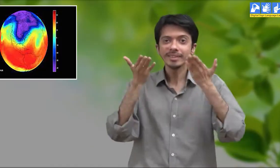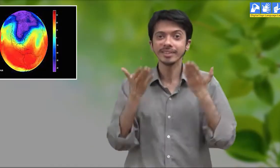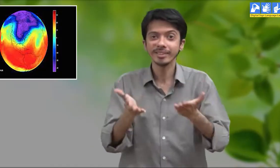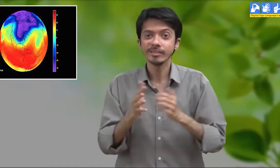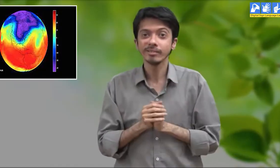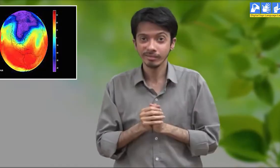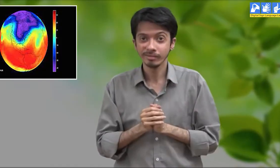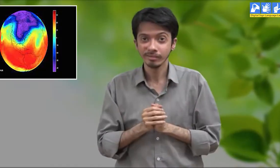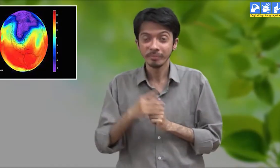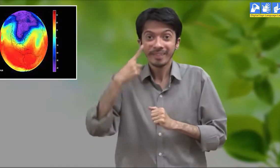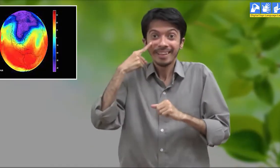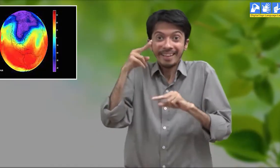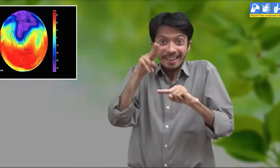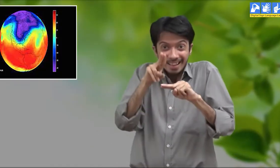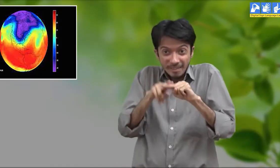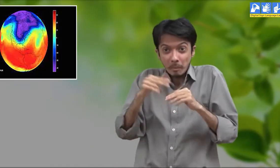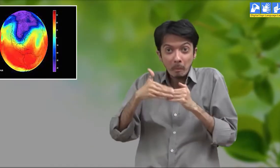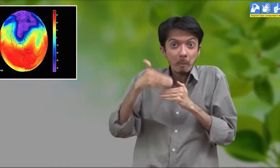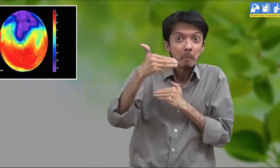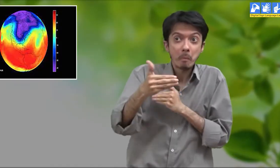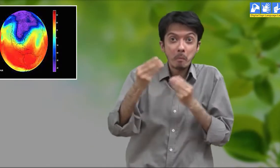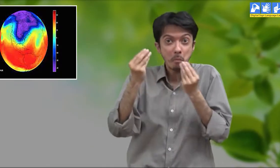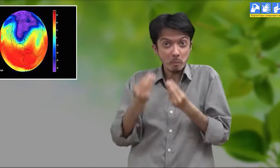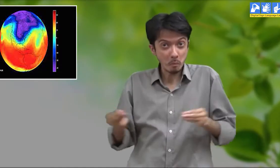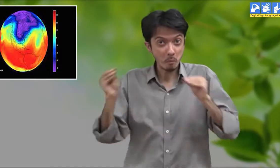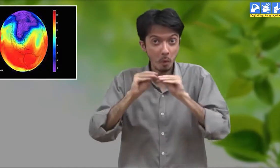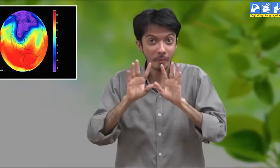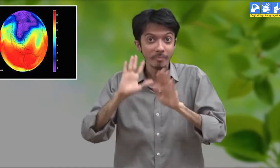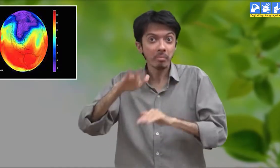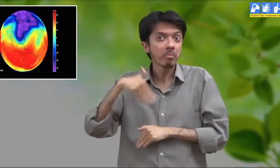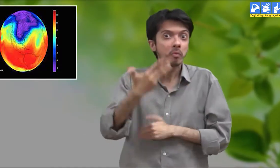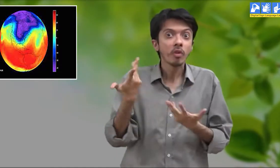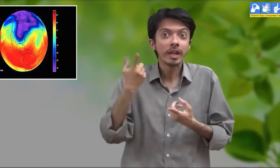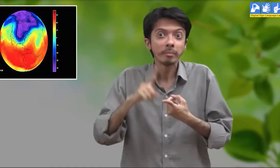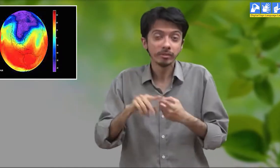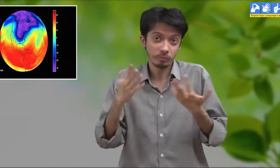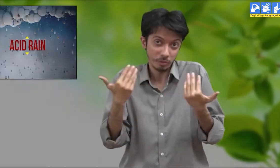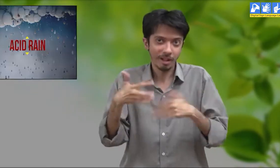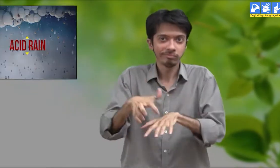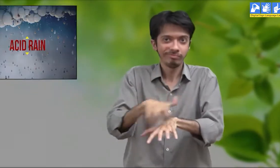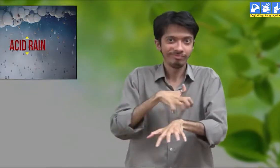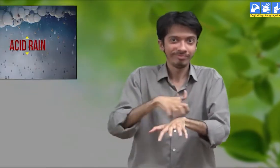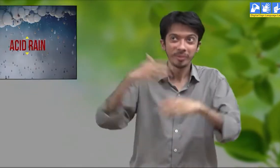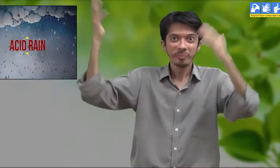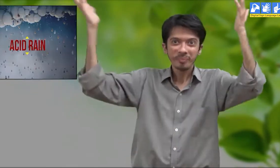This is causing water scarcity. If this will be continued then we will face problems such as acid